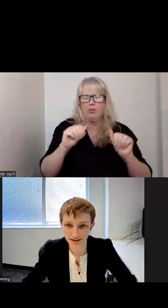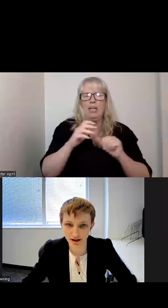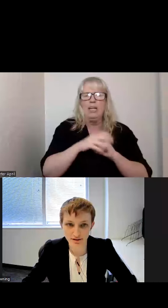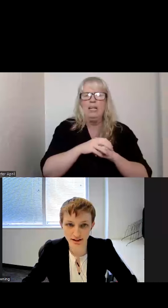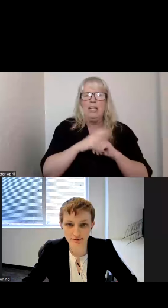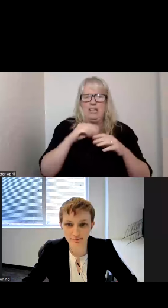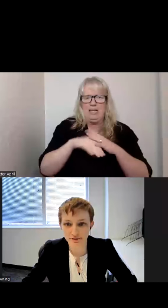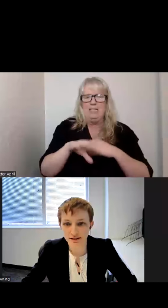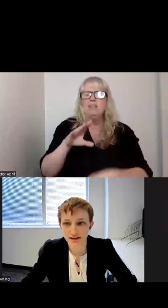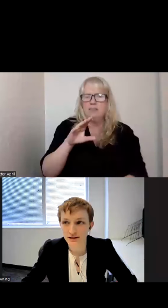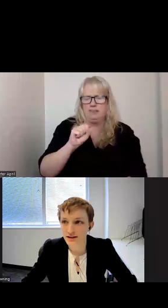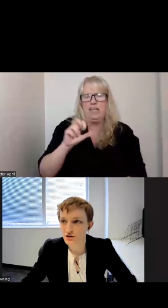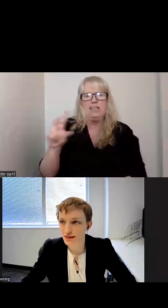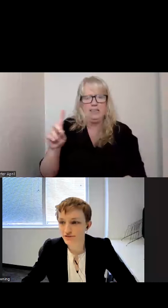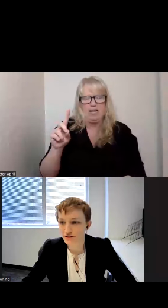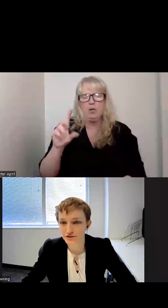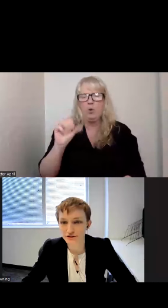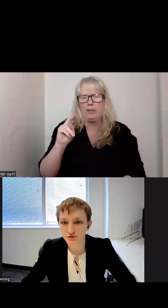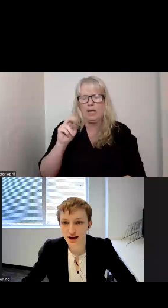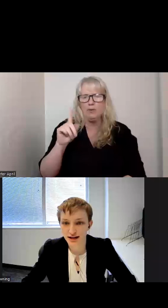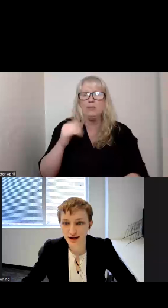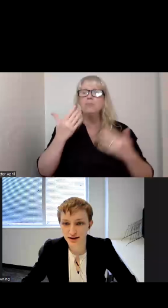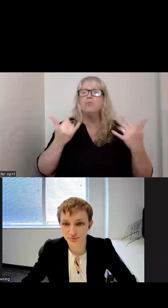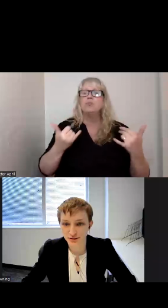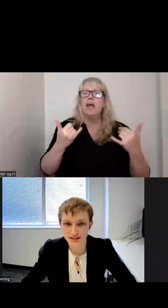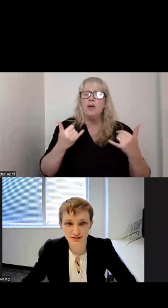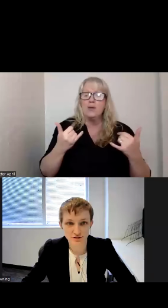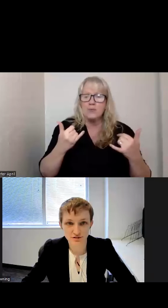DIEGO COUNTY. SO WE WILL TURN